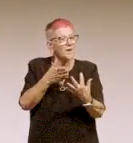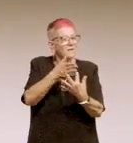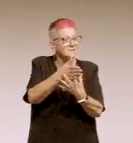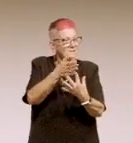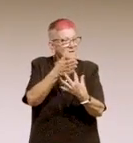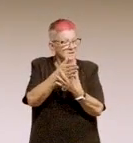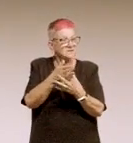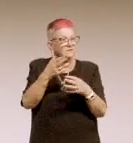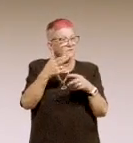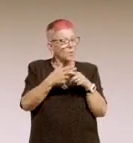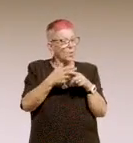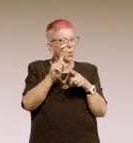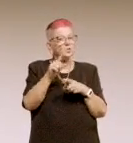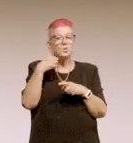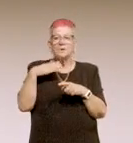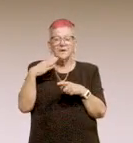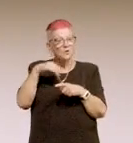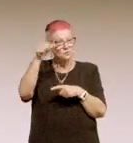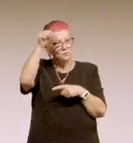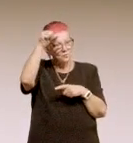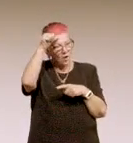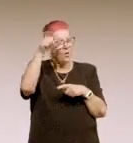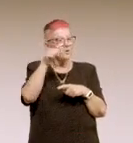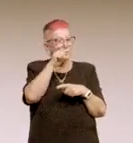that you should keep in mind, you will get all the information from there.